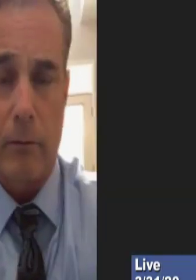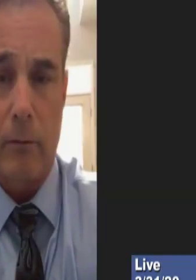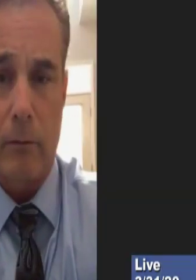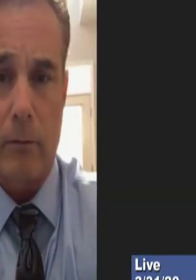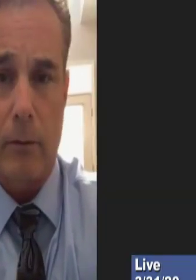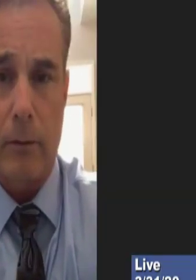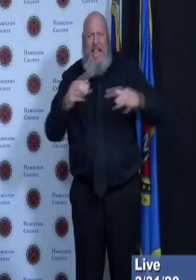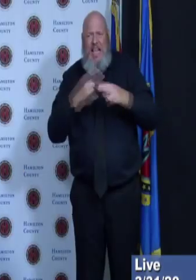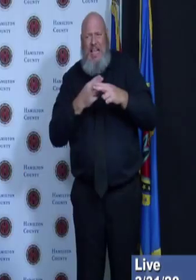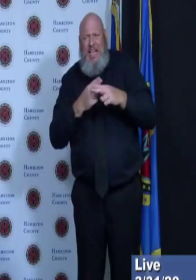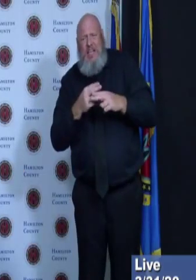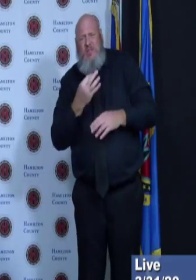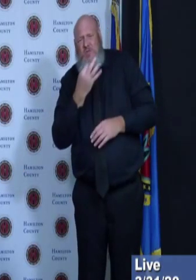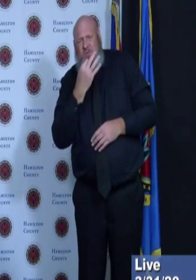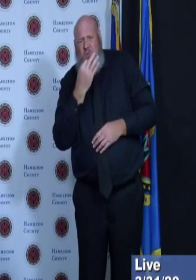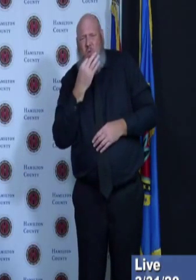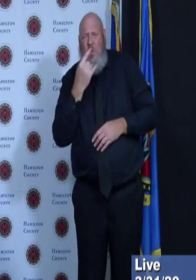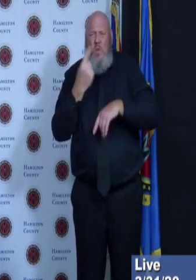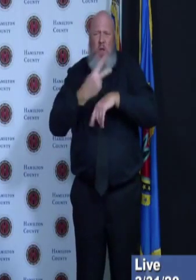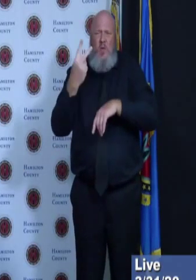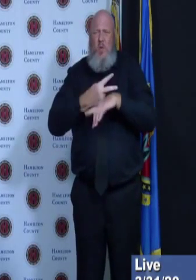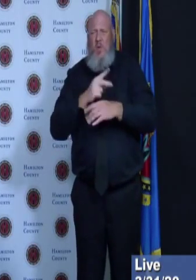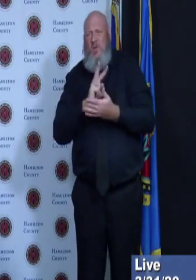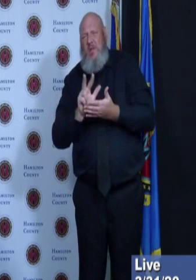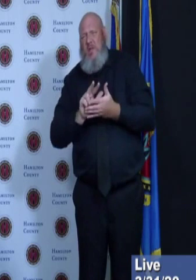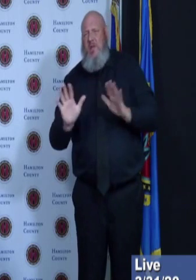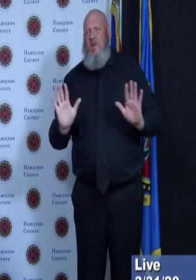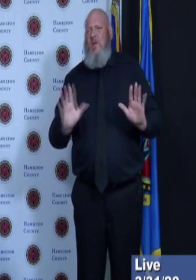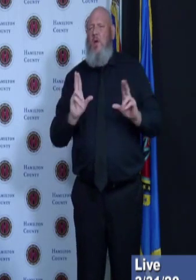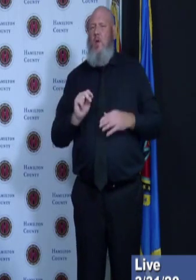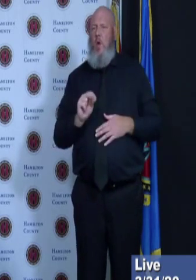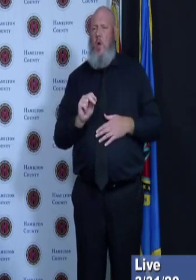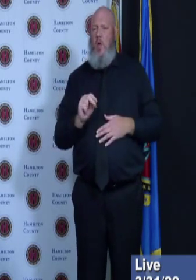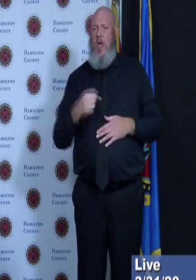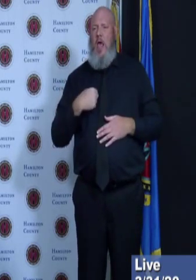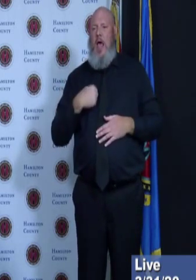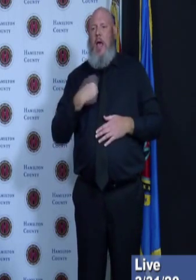we say to the employees that we have been doing the work over the last few weeks